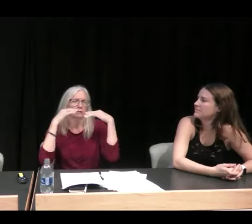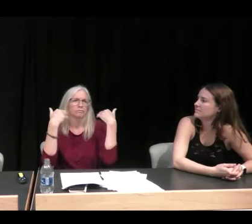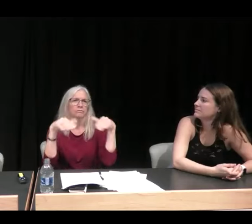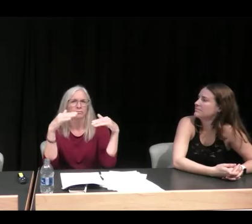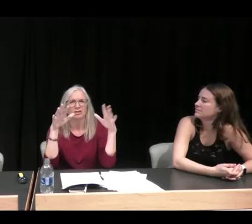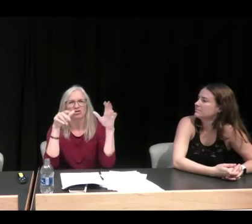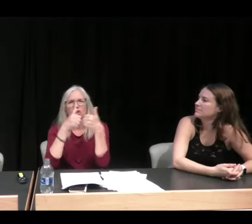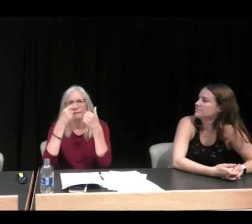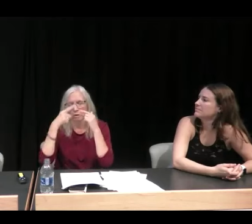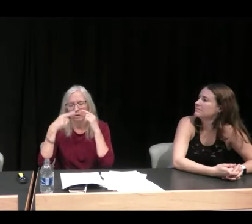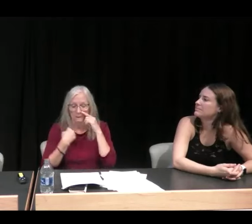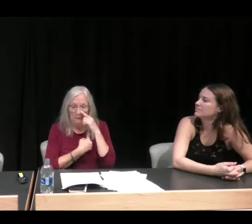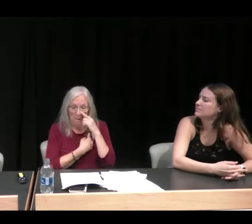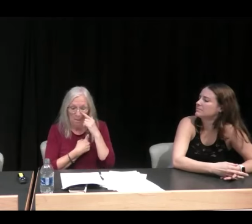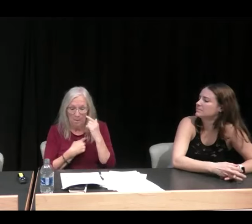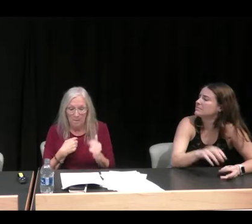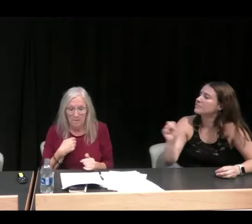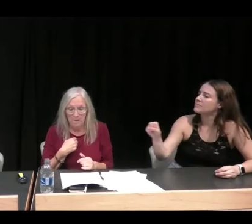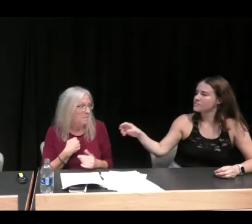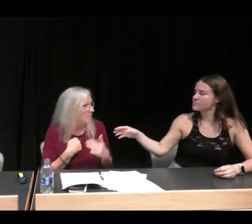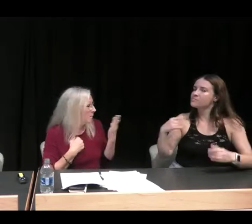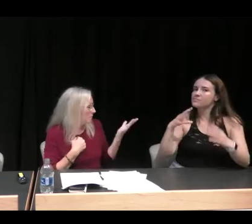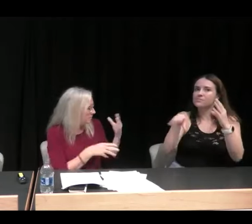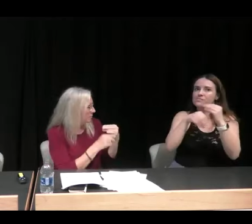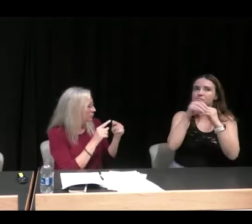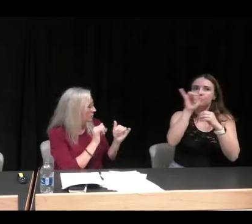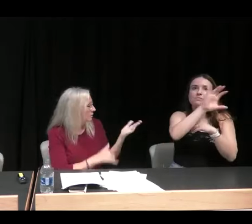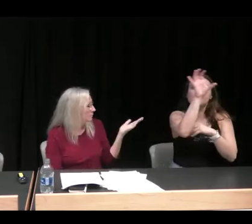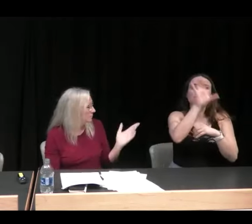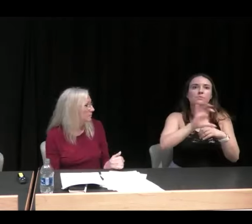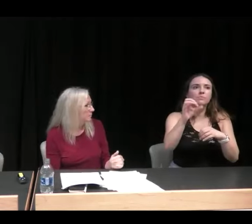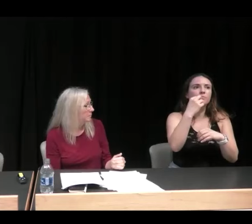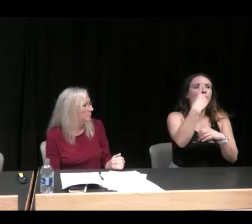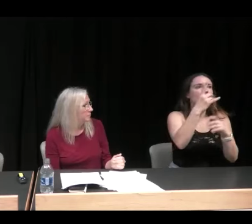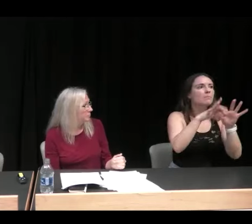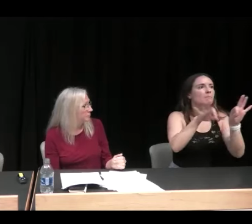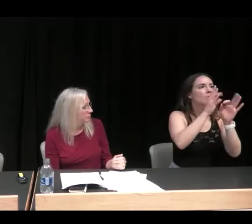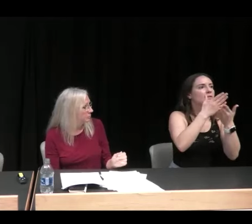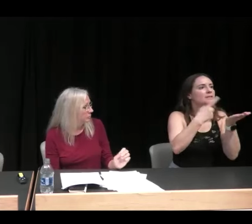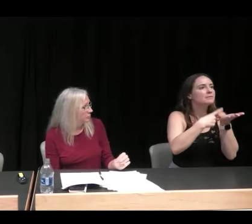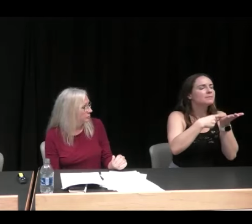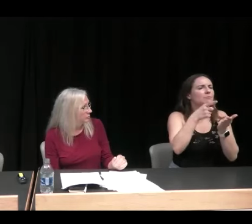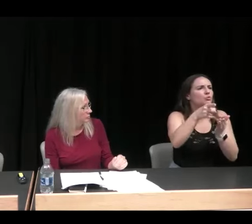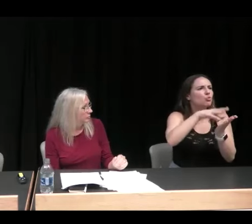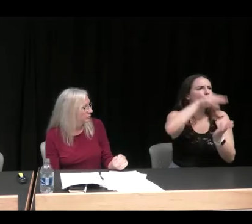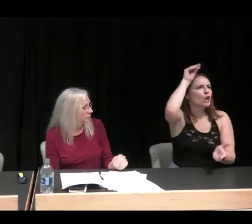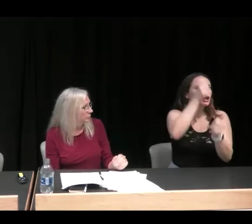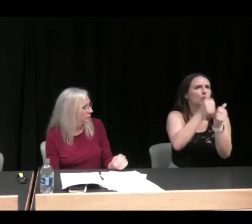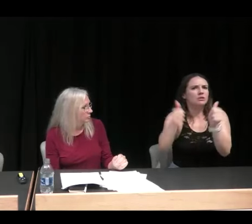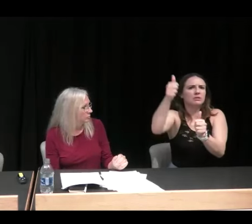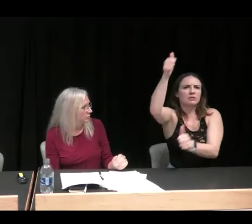and being able to um just identify like their body language it's hard for us to find you know